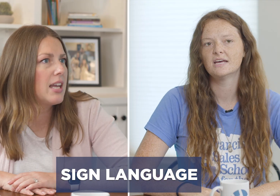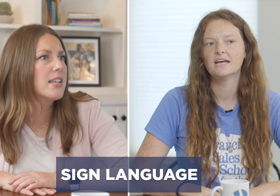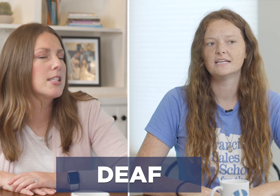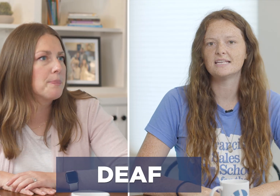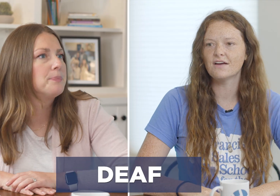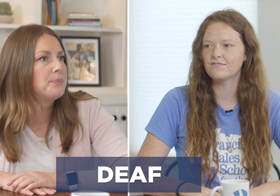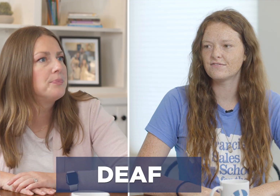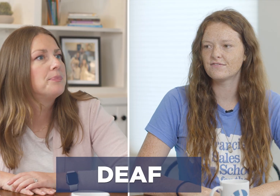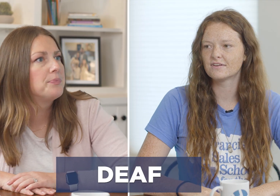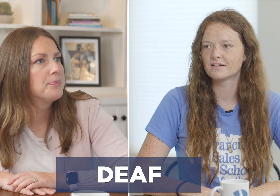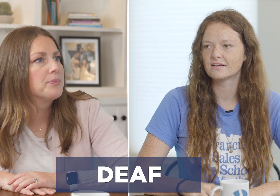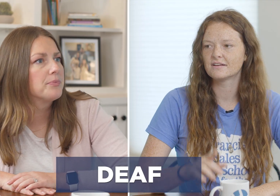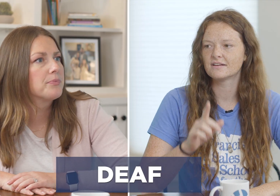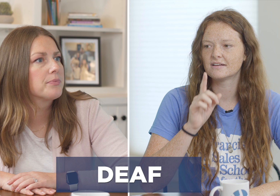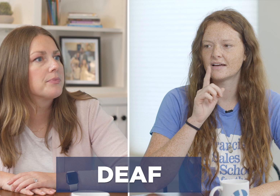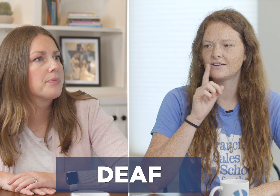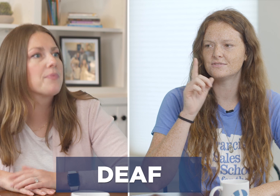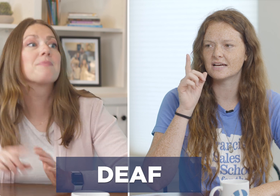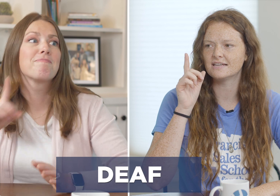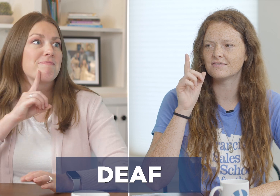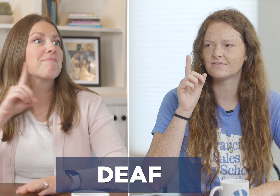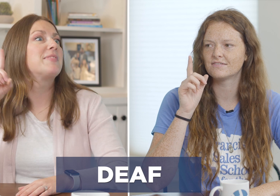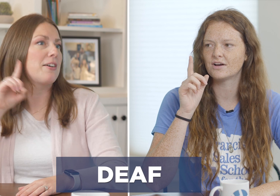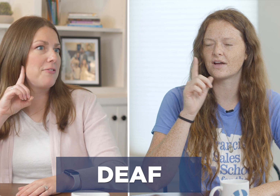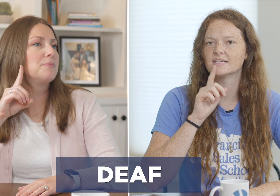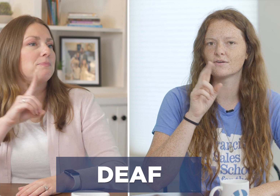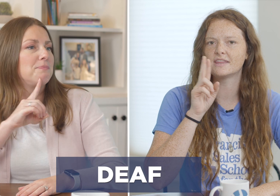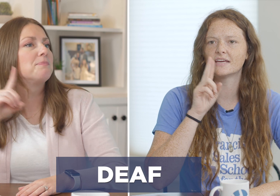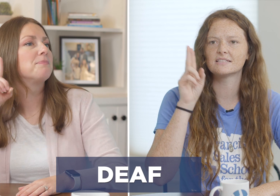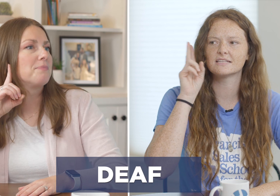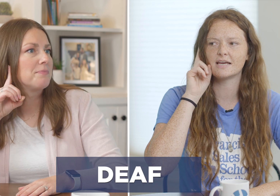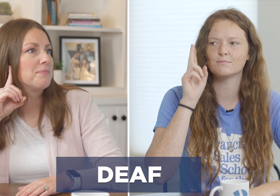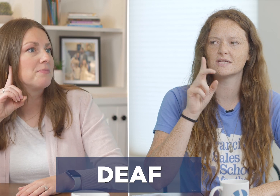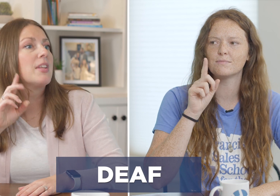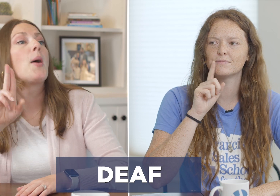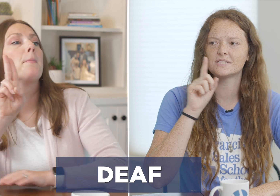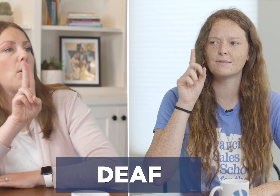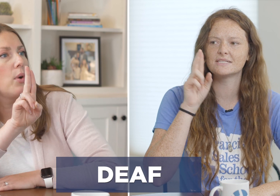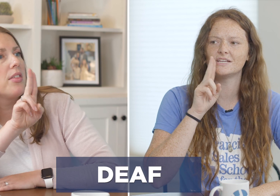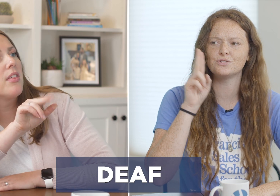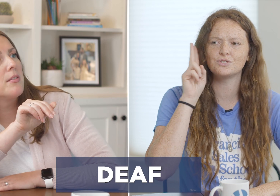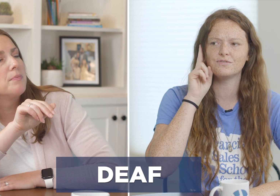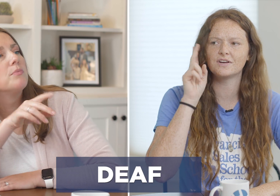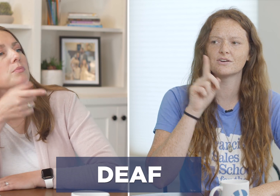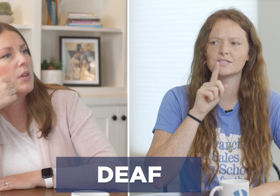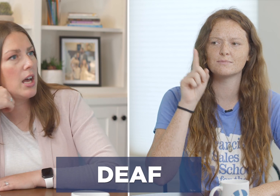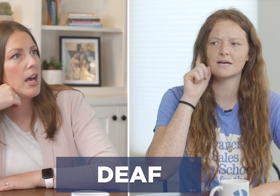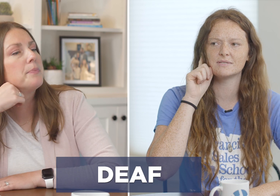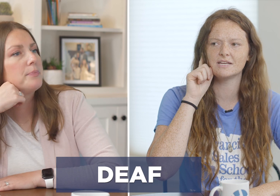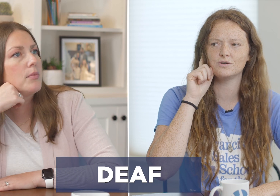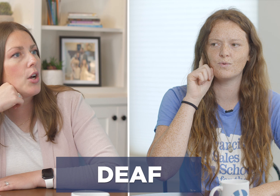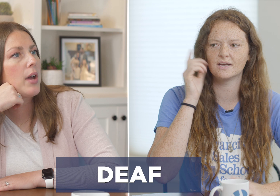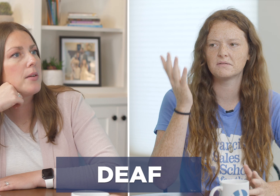Yes. Deaf. How do you sign deaf? Okay, so I think it's the same some type of way. Do two fingers. Sometimes they do work,